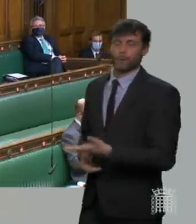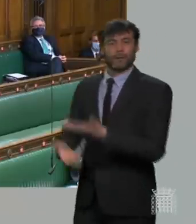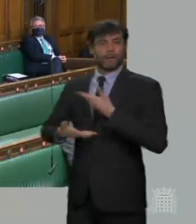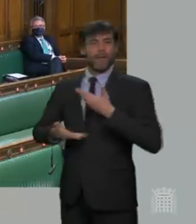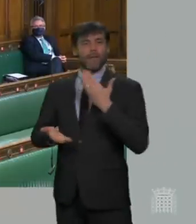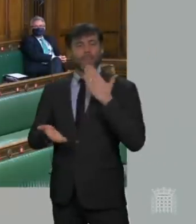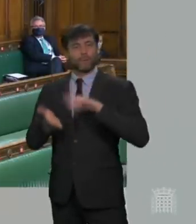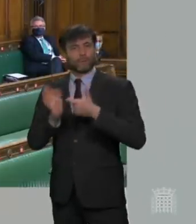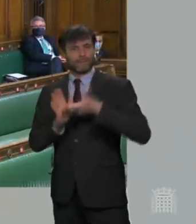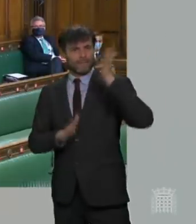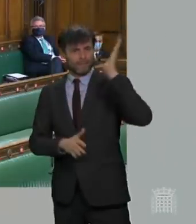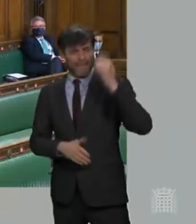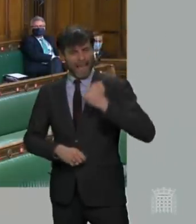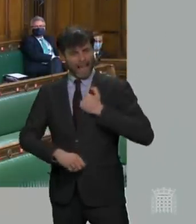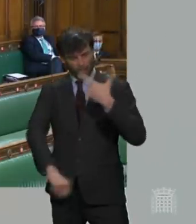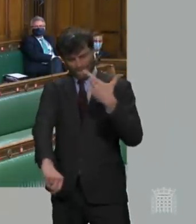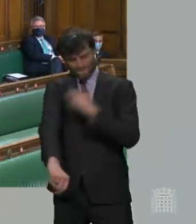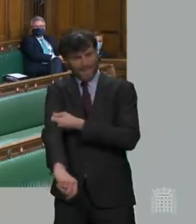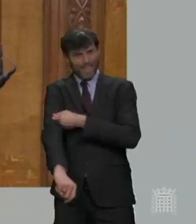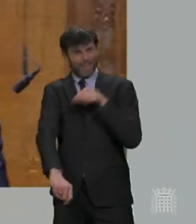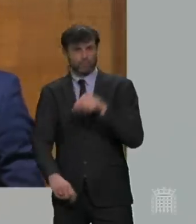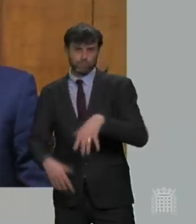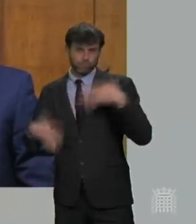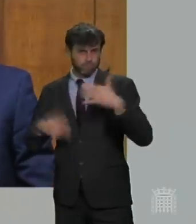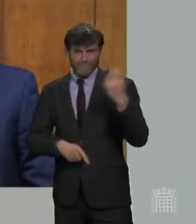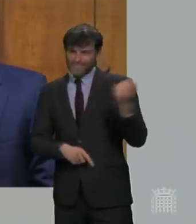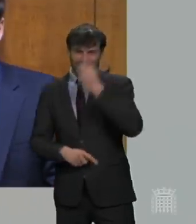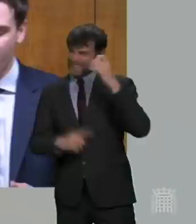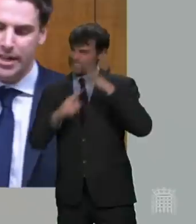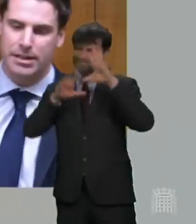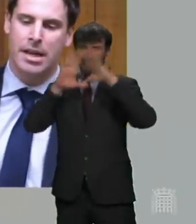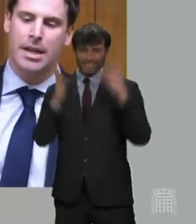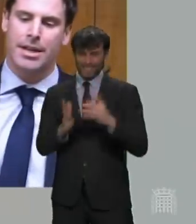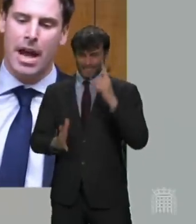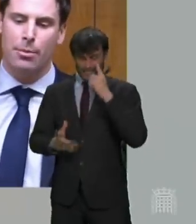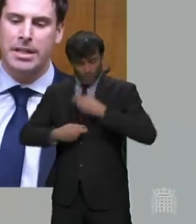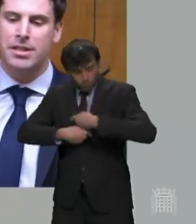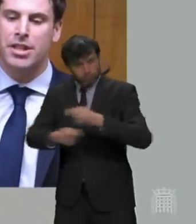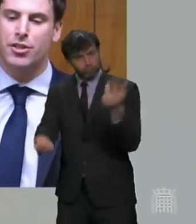programme, for which the Prime Minister and this Government deserve immense credit, now means that